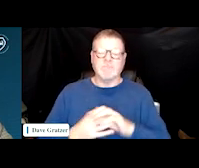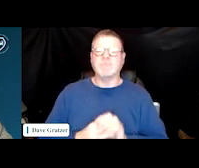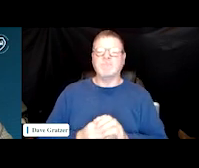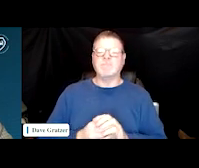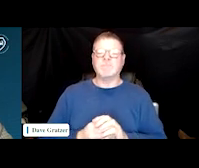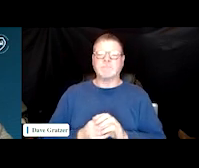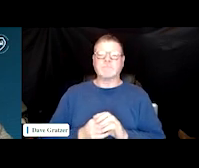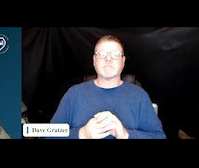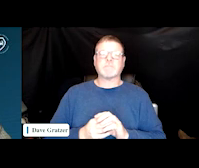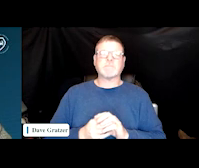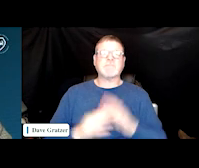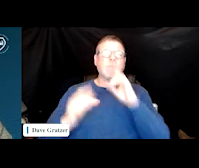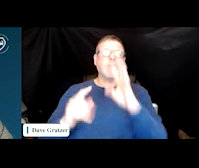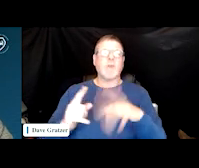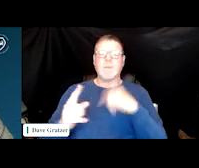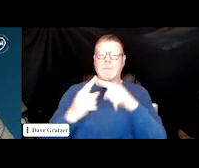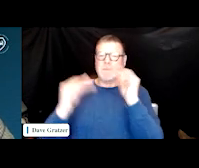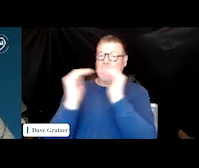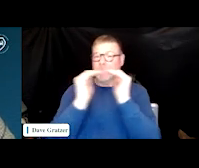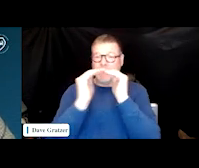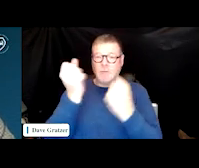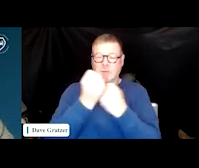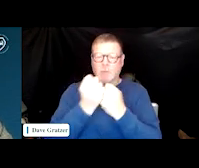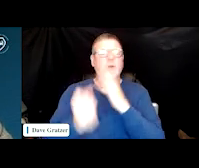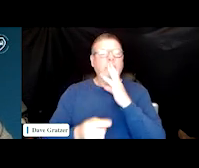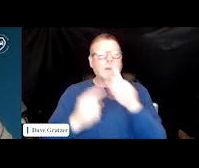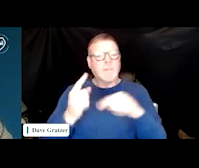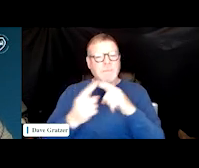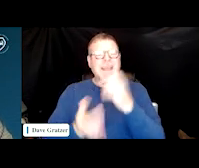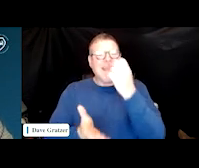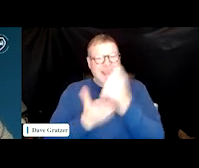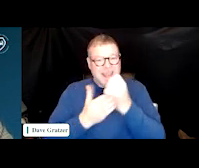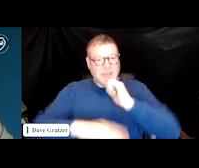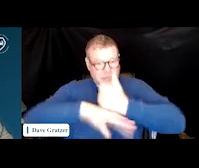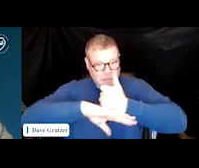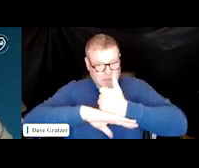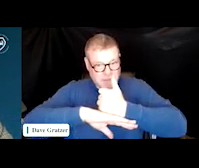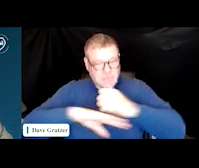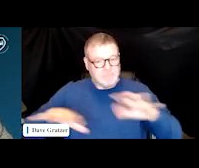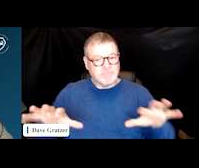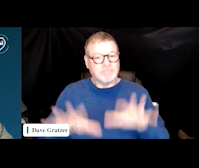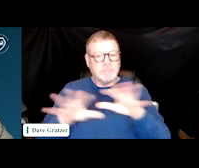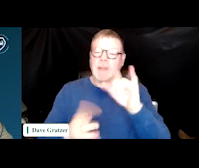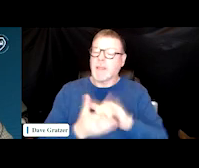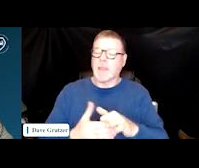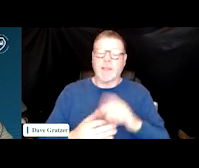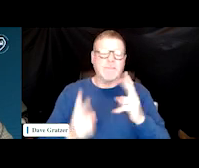Broadly, when we talk about peer support, we're talking about peer support as an evidence-based practice, and it is one that has been proven highly effective